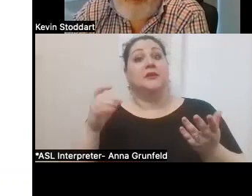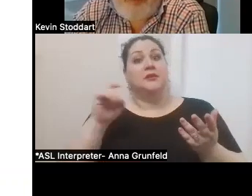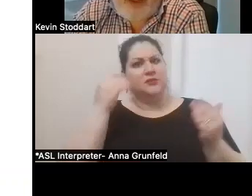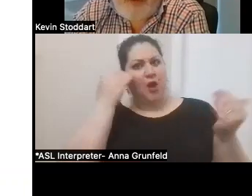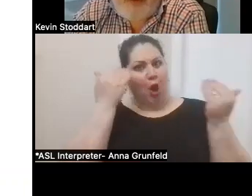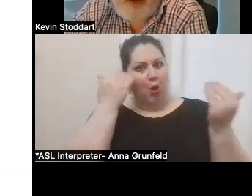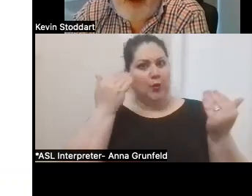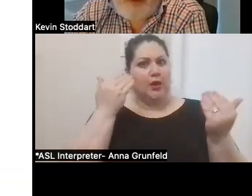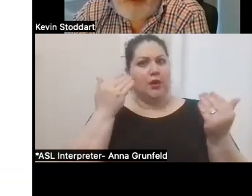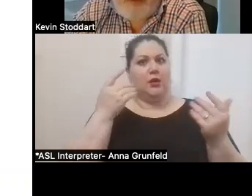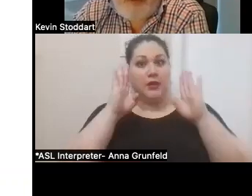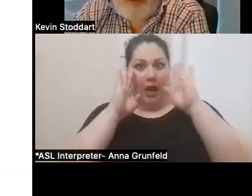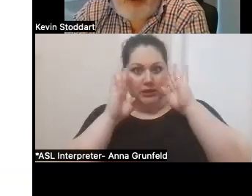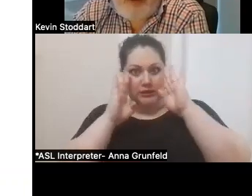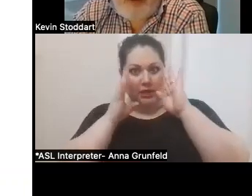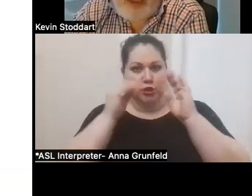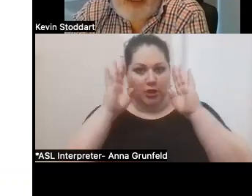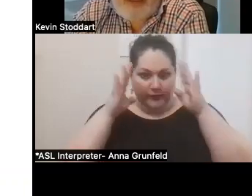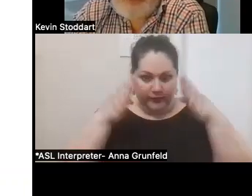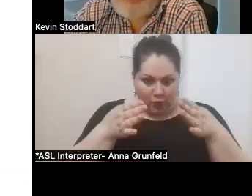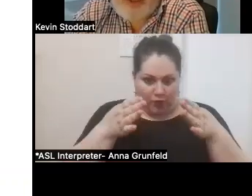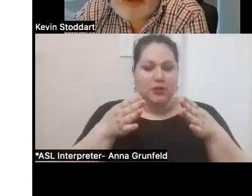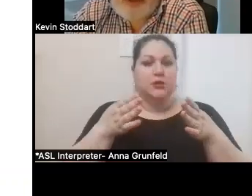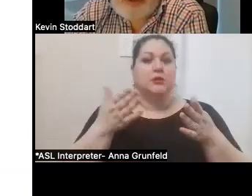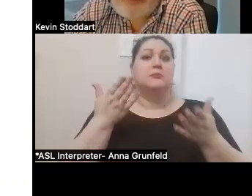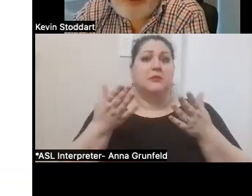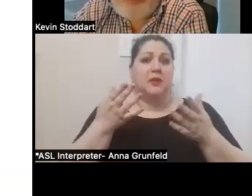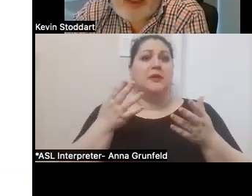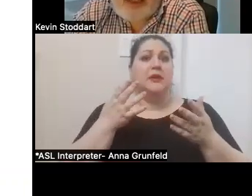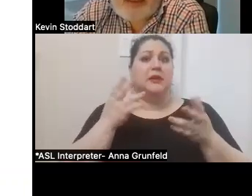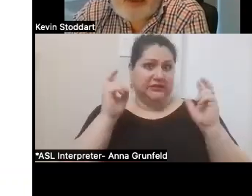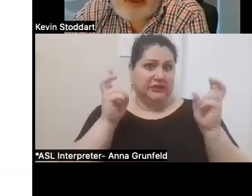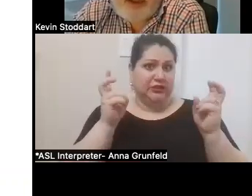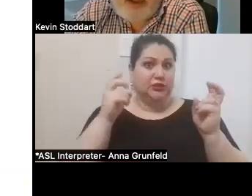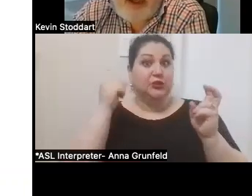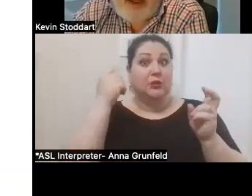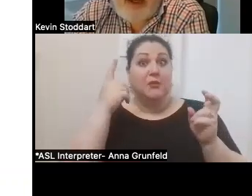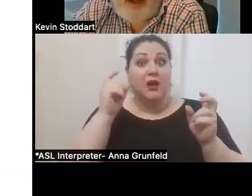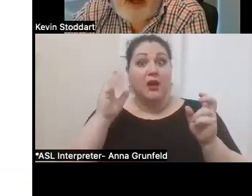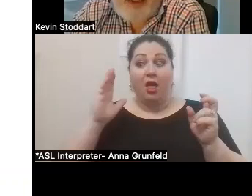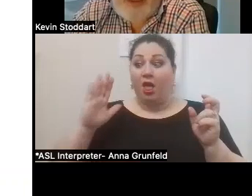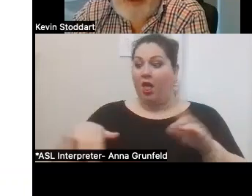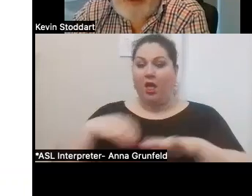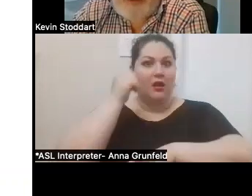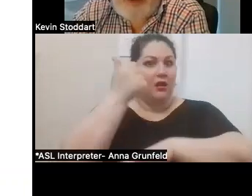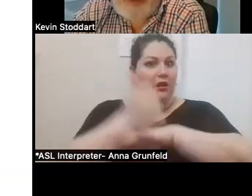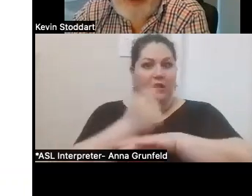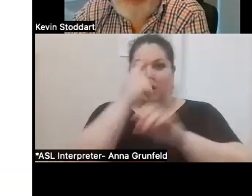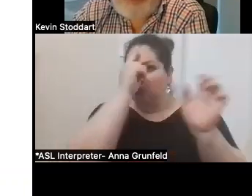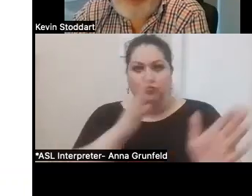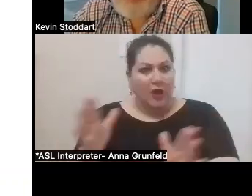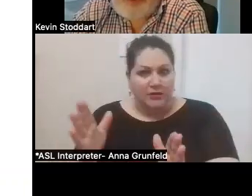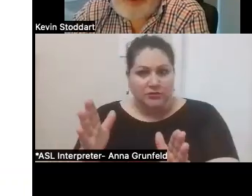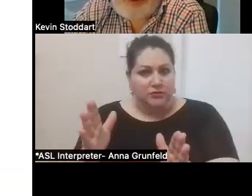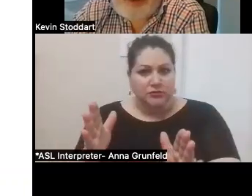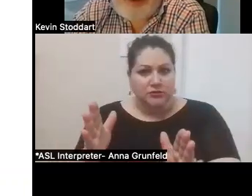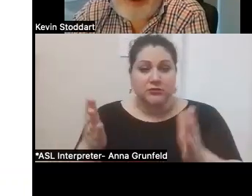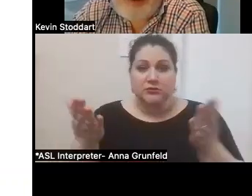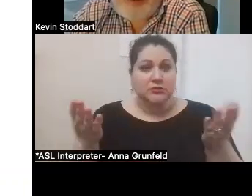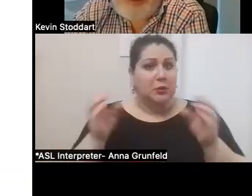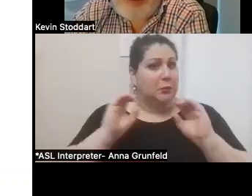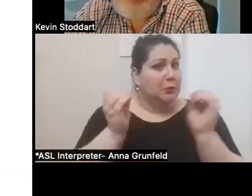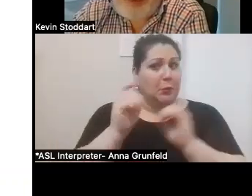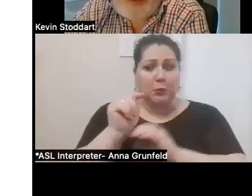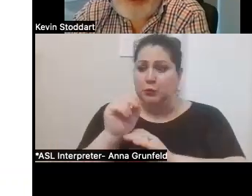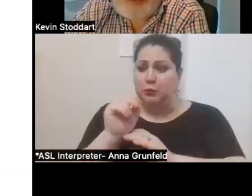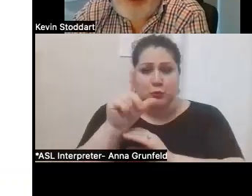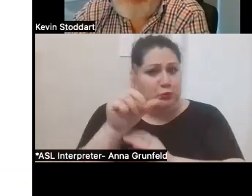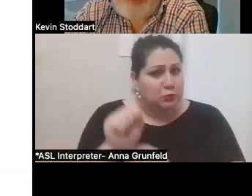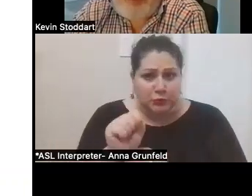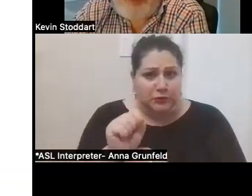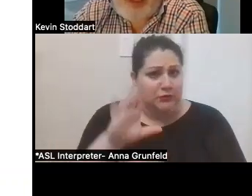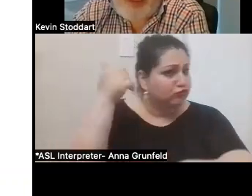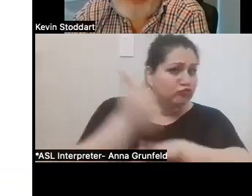but not any strategies in place, and not any tools in place to help them with that.